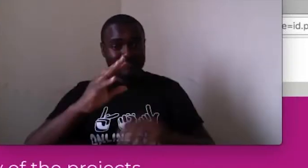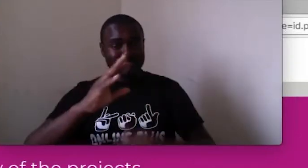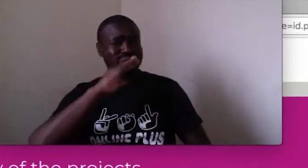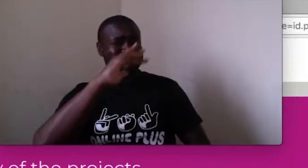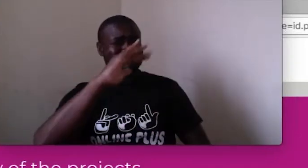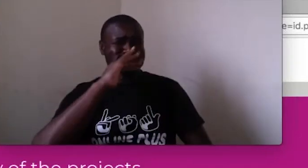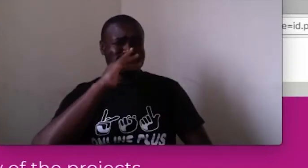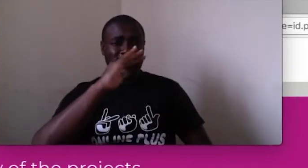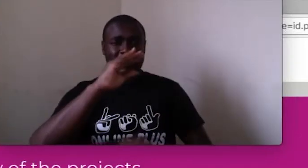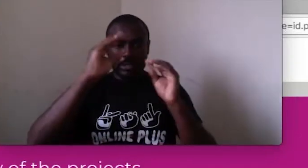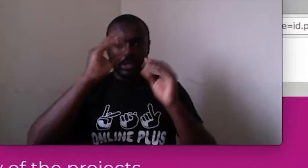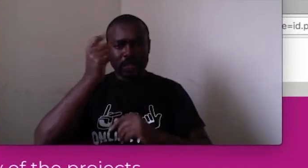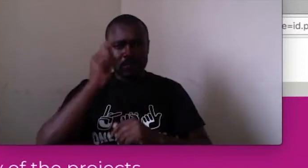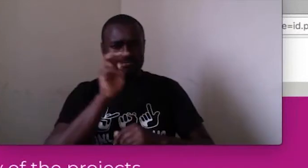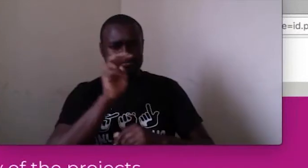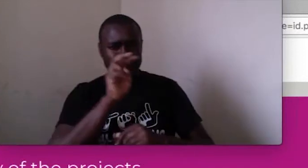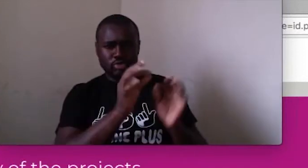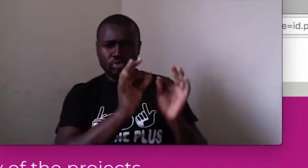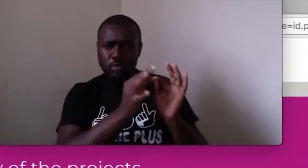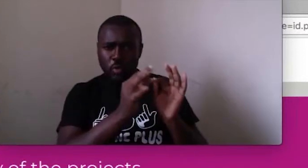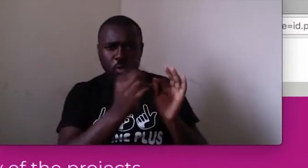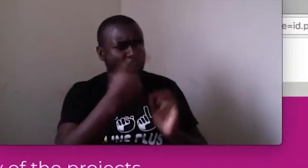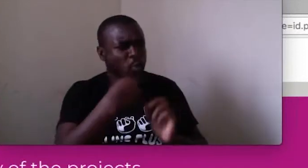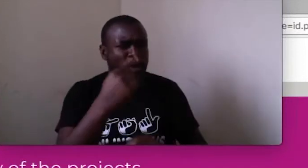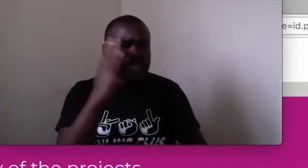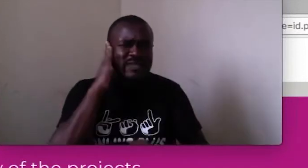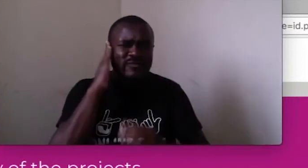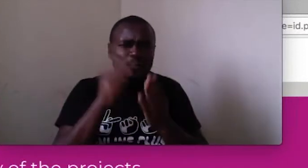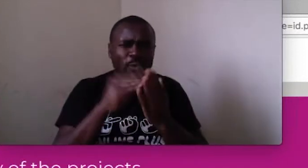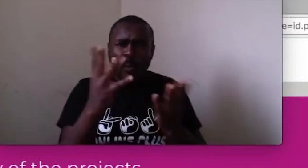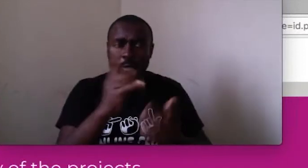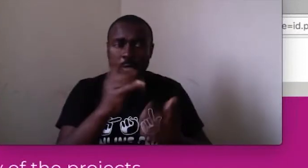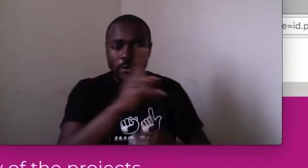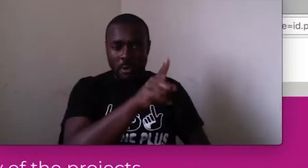and the maths teacher will talk and the interpreter